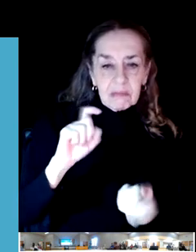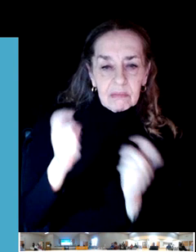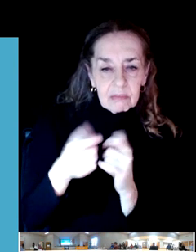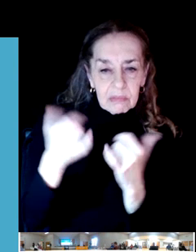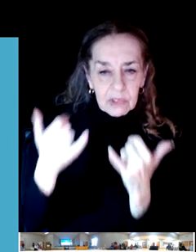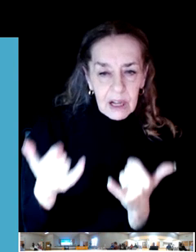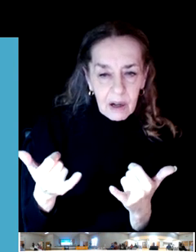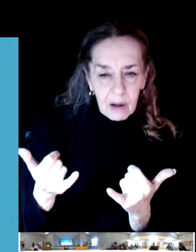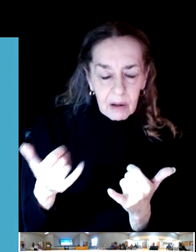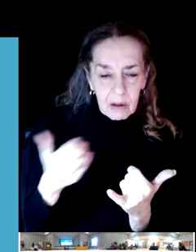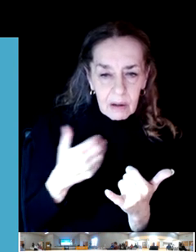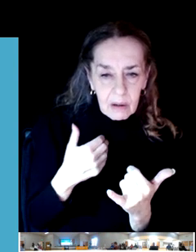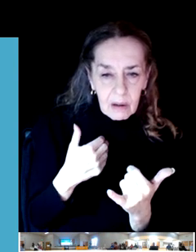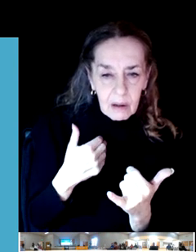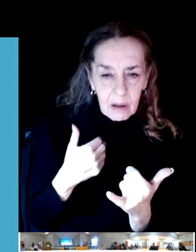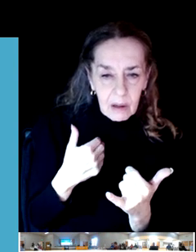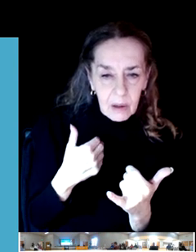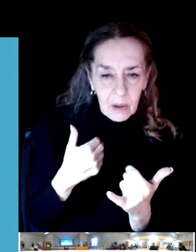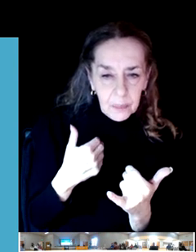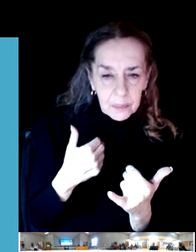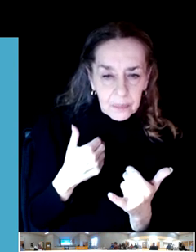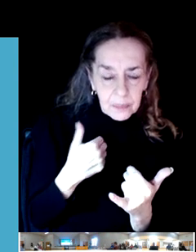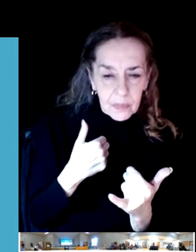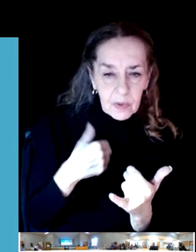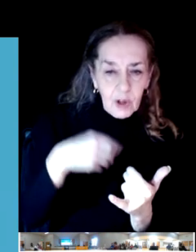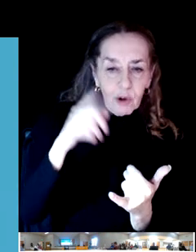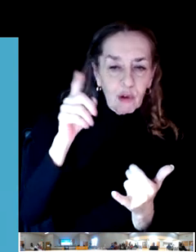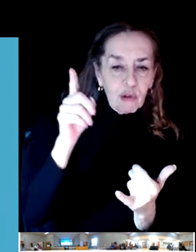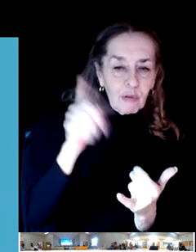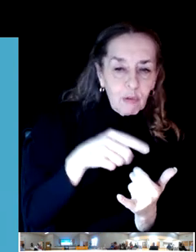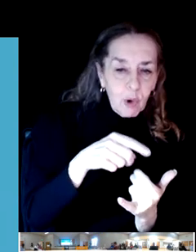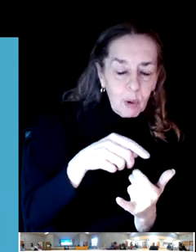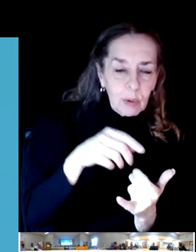It's willamalane.org/future, where you can also get an overview of upcoming events and